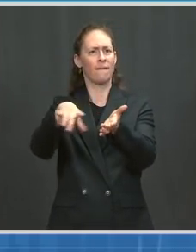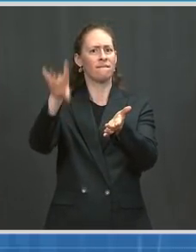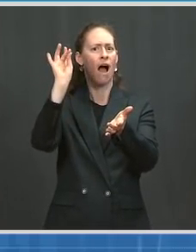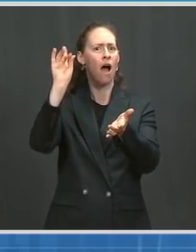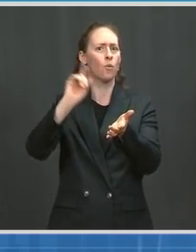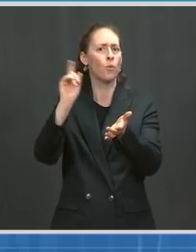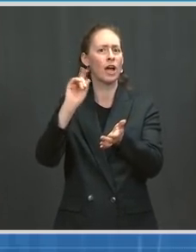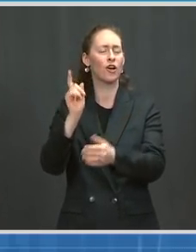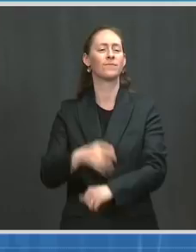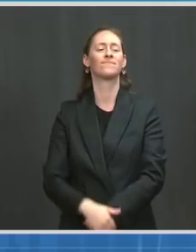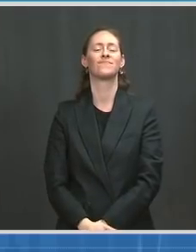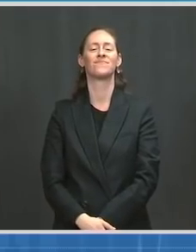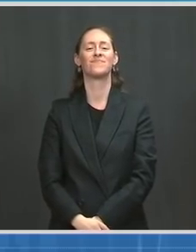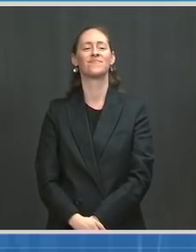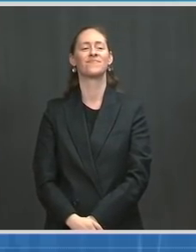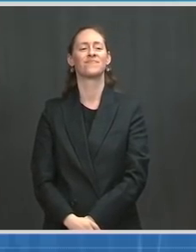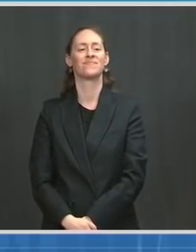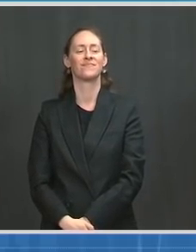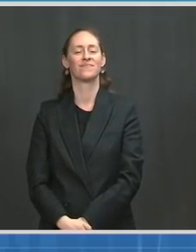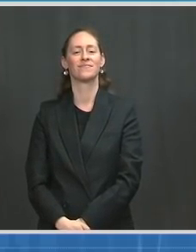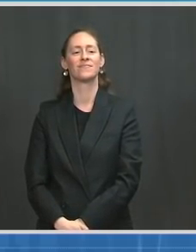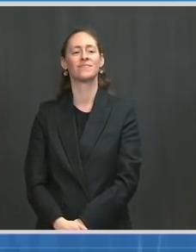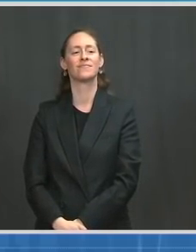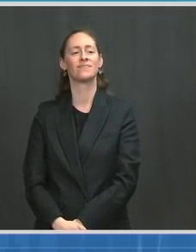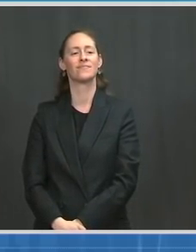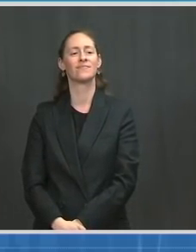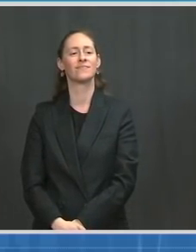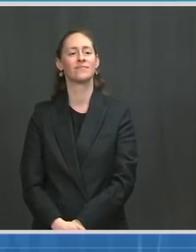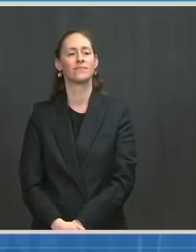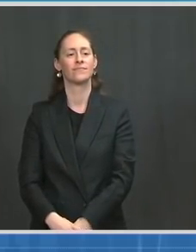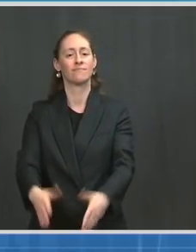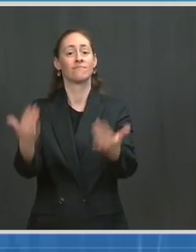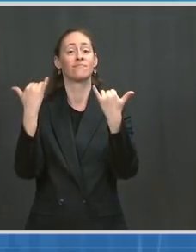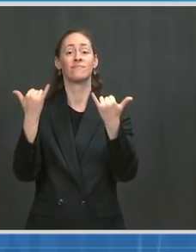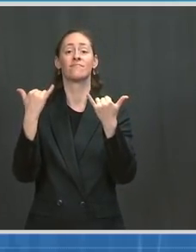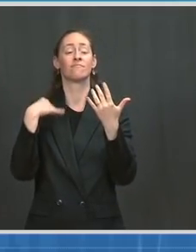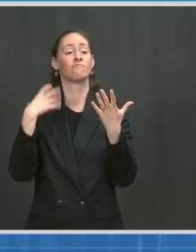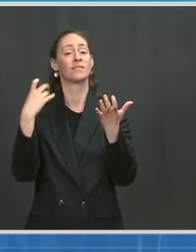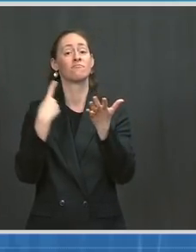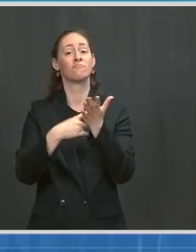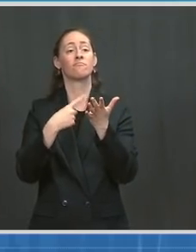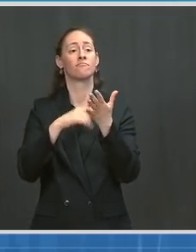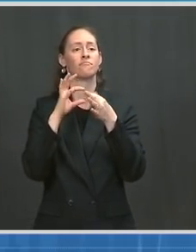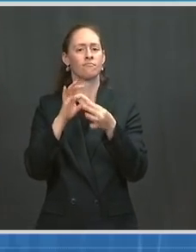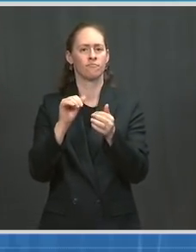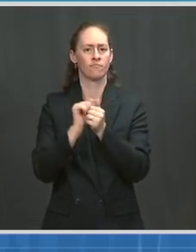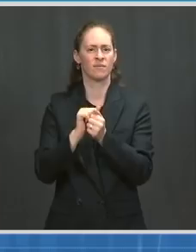The White House and others, including Michelle Obama, will be highlighting the Vaccines.gov website